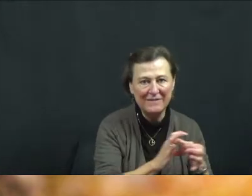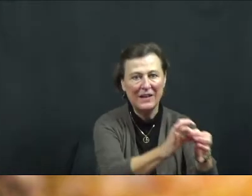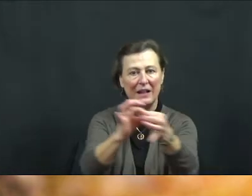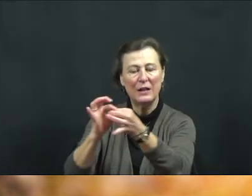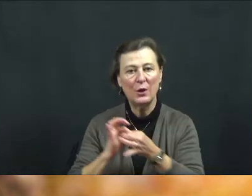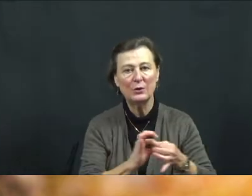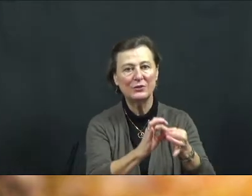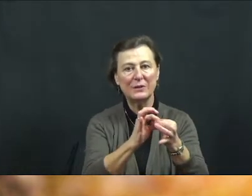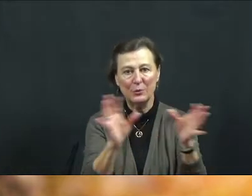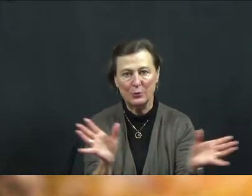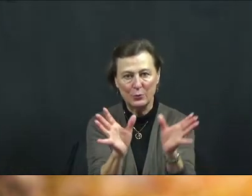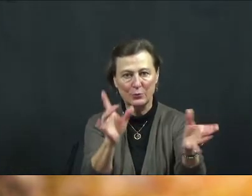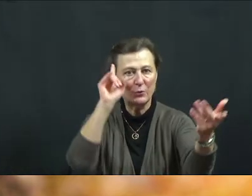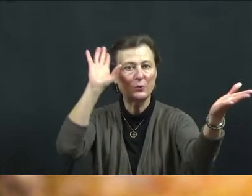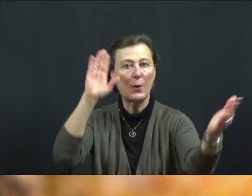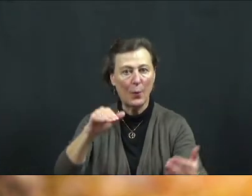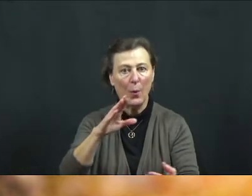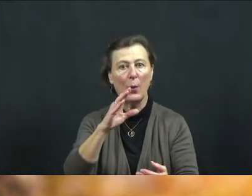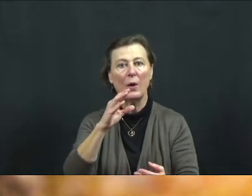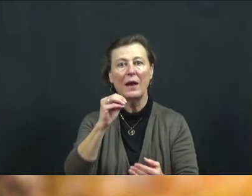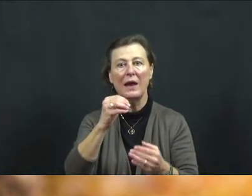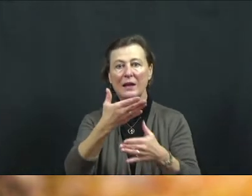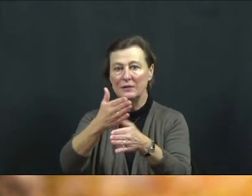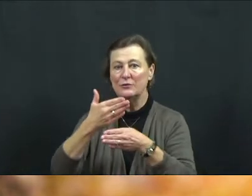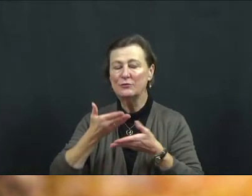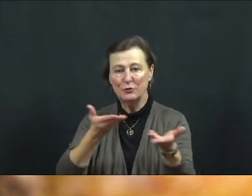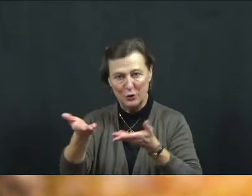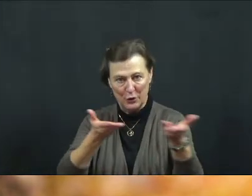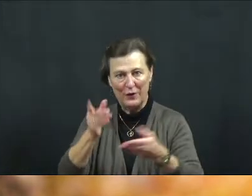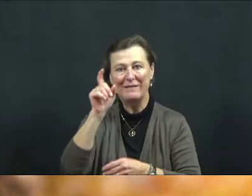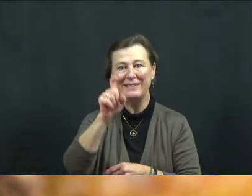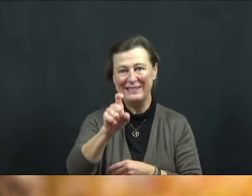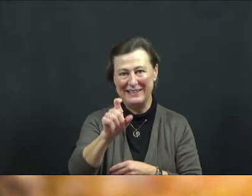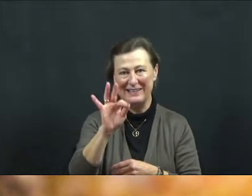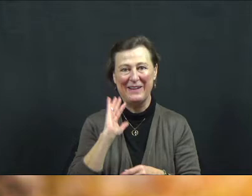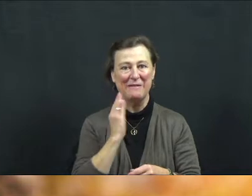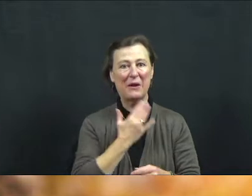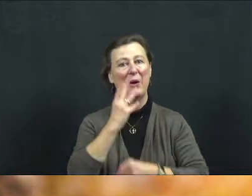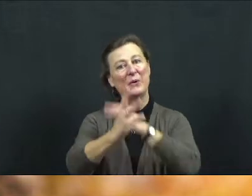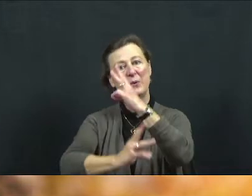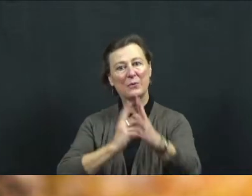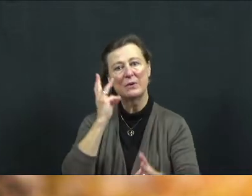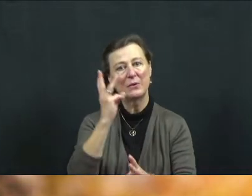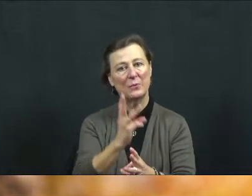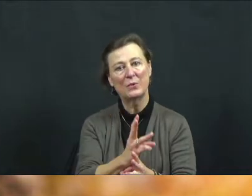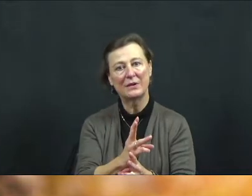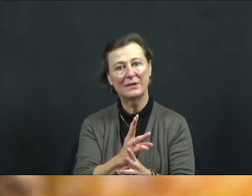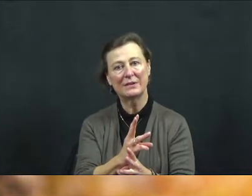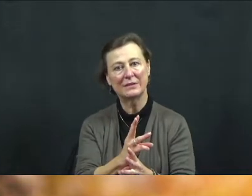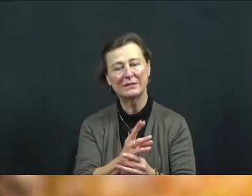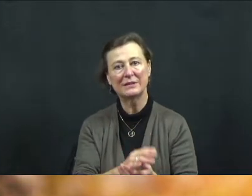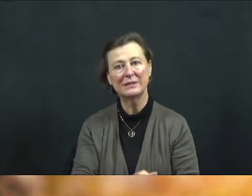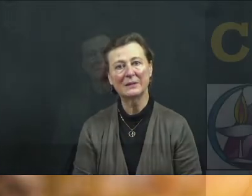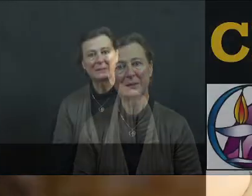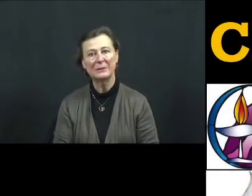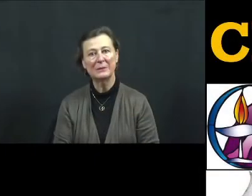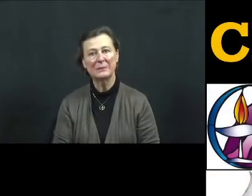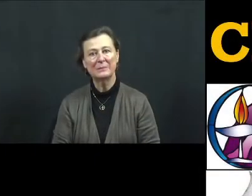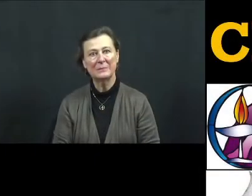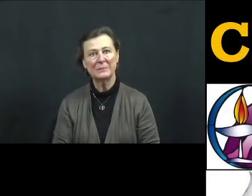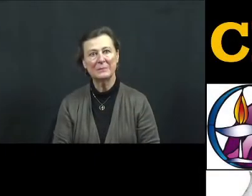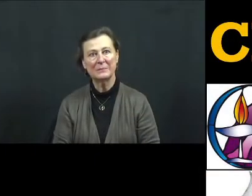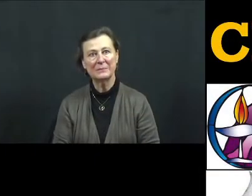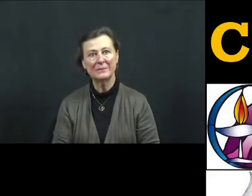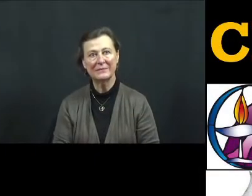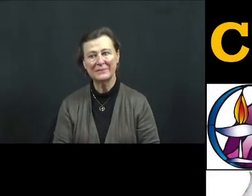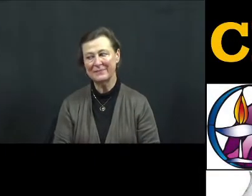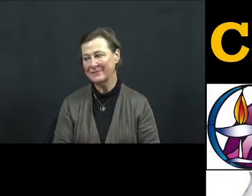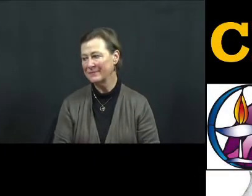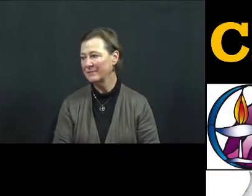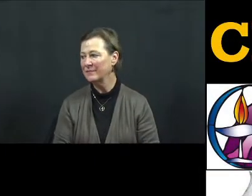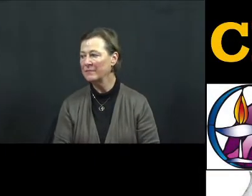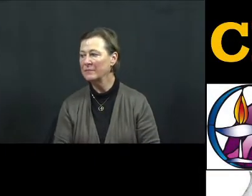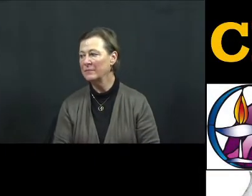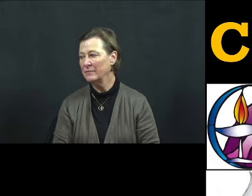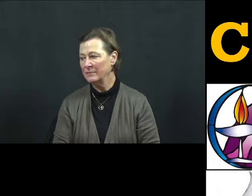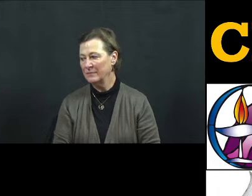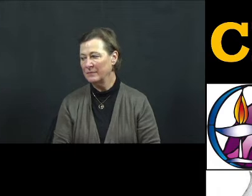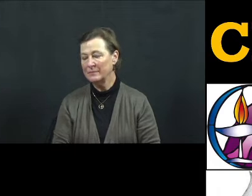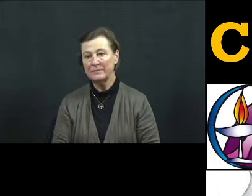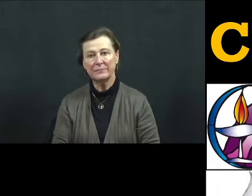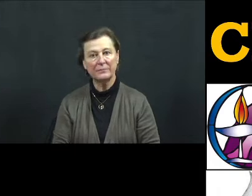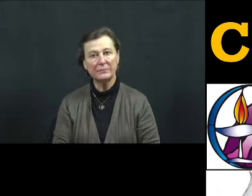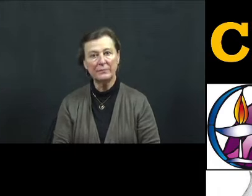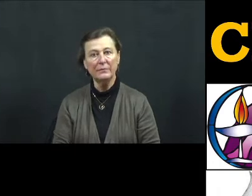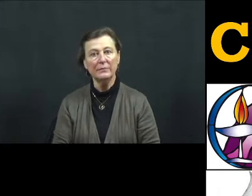Nurture the hopes and serve the needs of our world